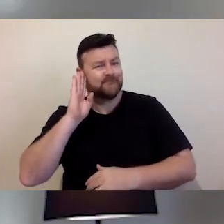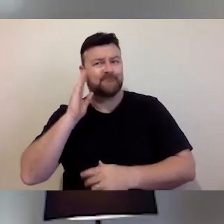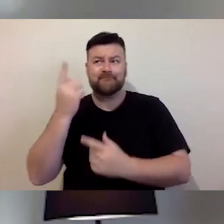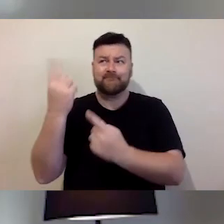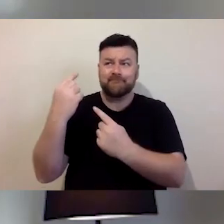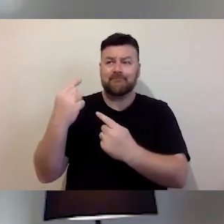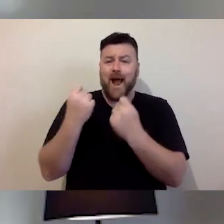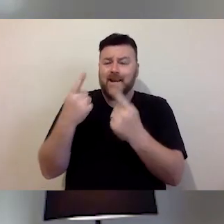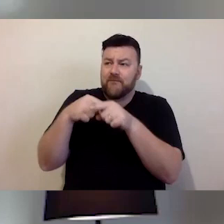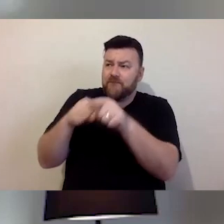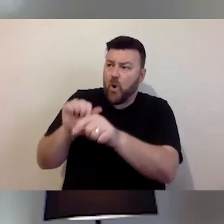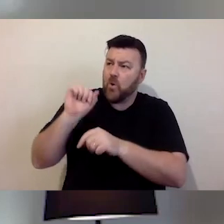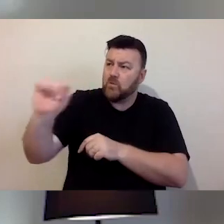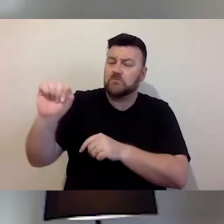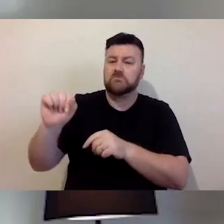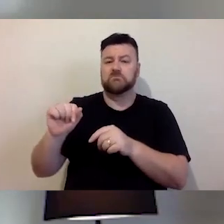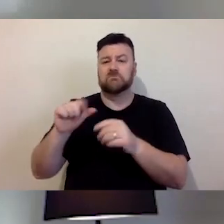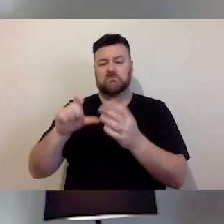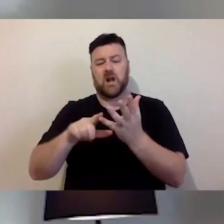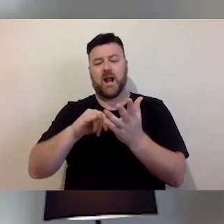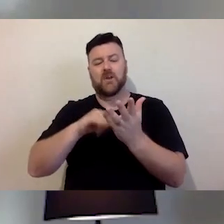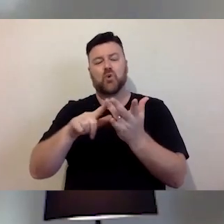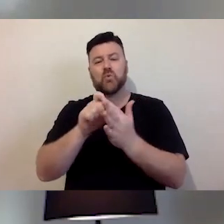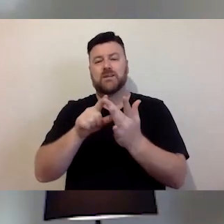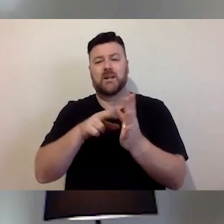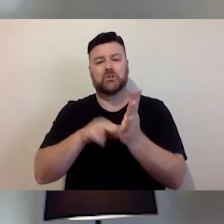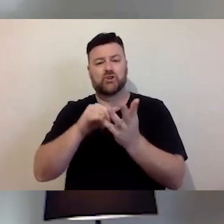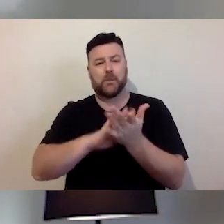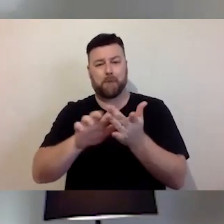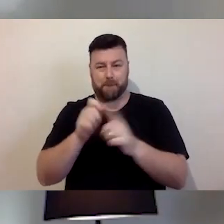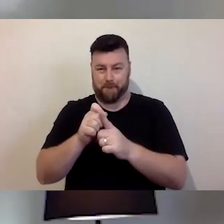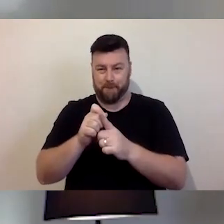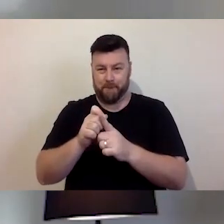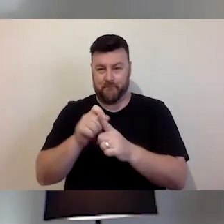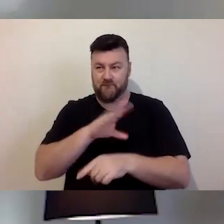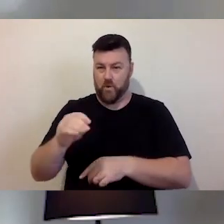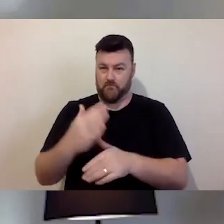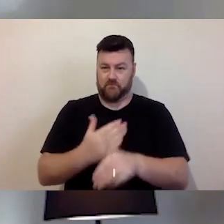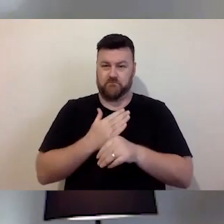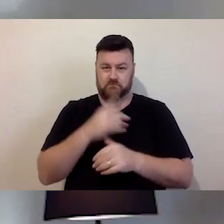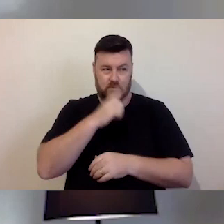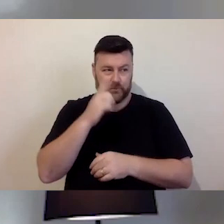leadership of our first peoples? Today is an opportunity to reflect.